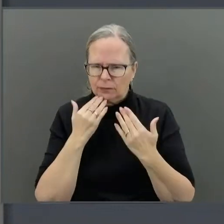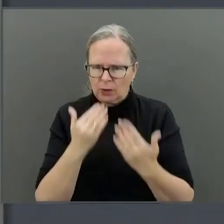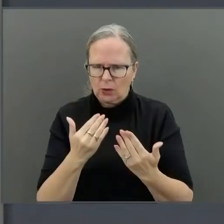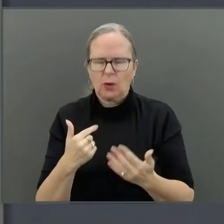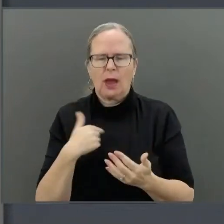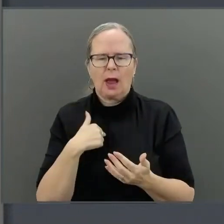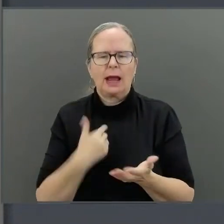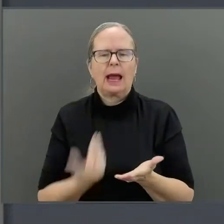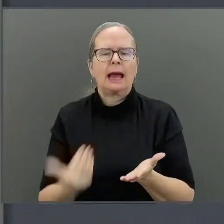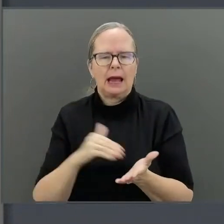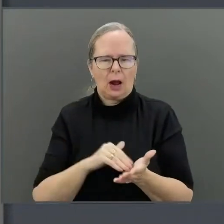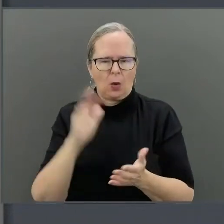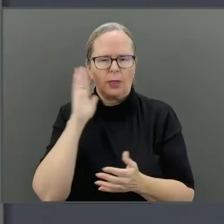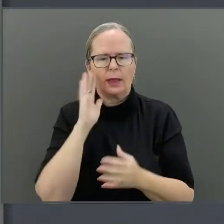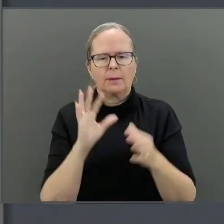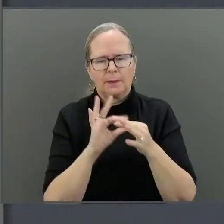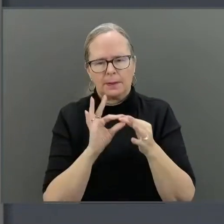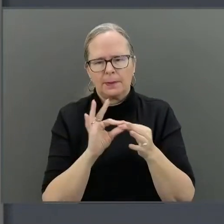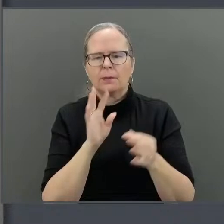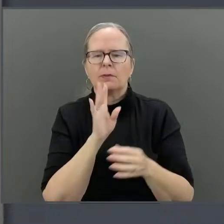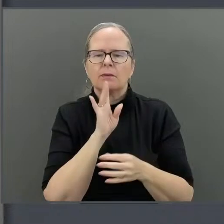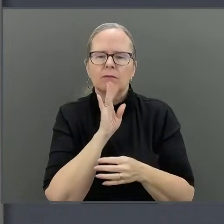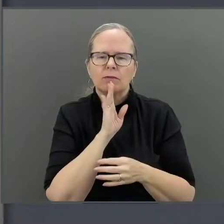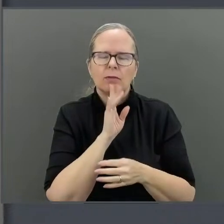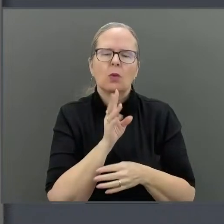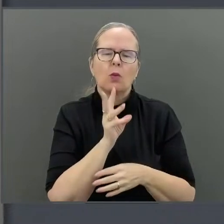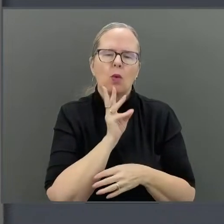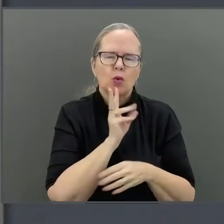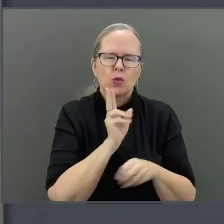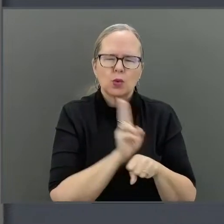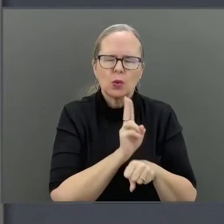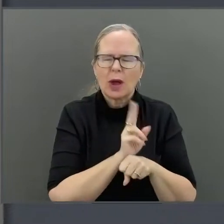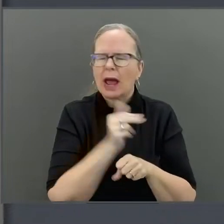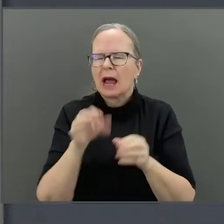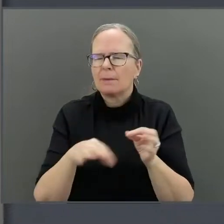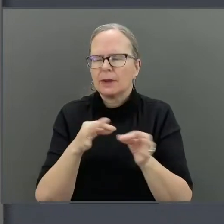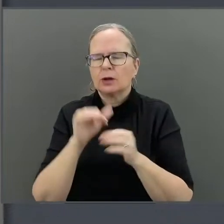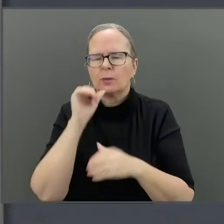any updates that we might have and we'll have more information on the progress of the repair of the